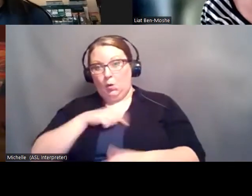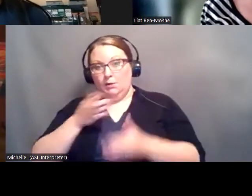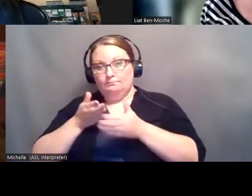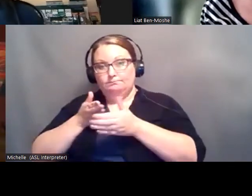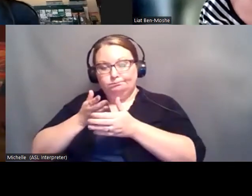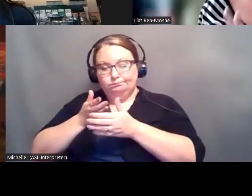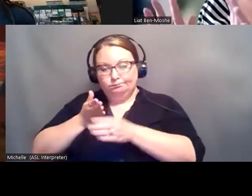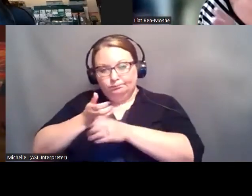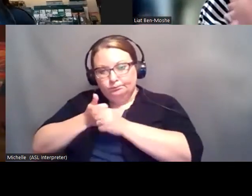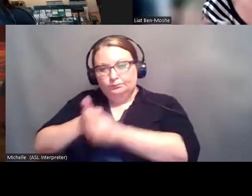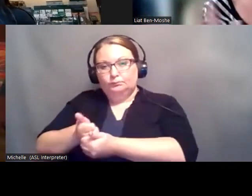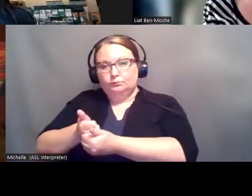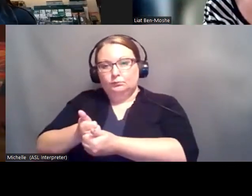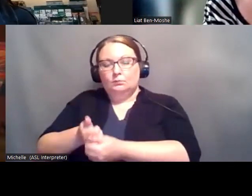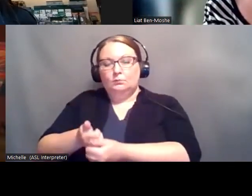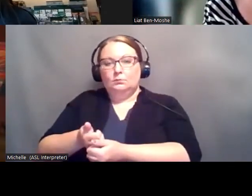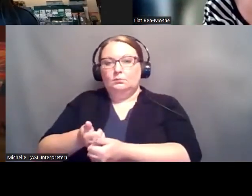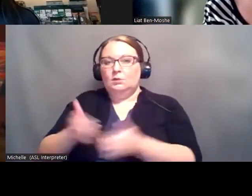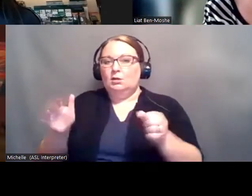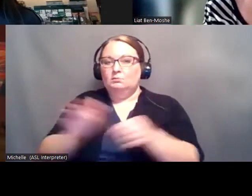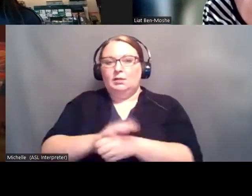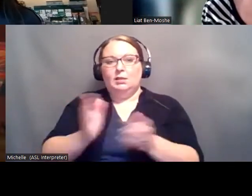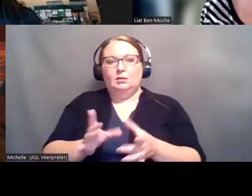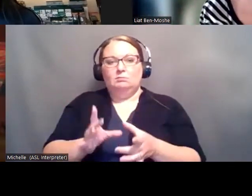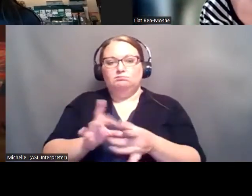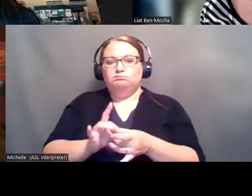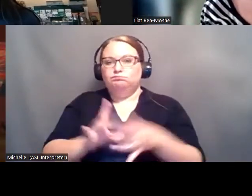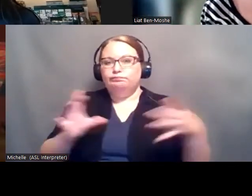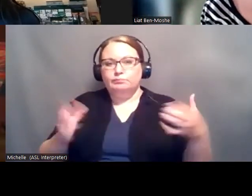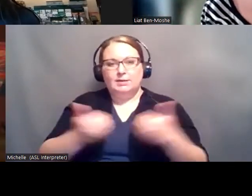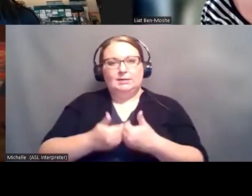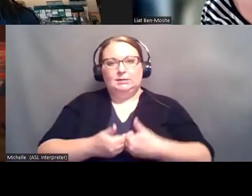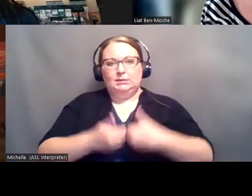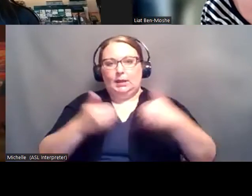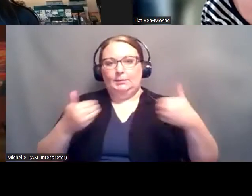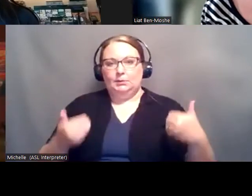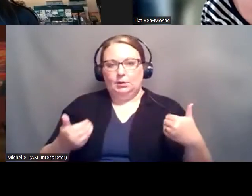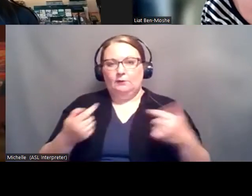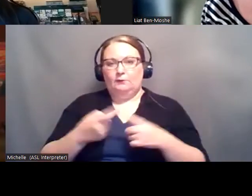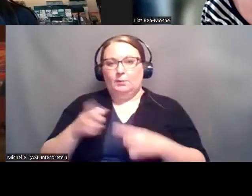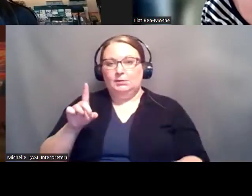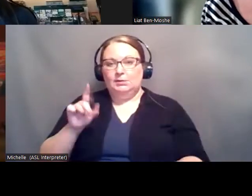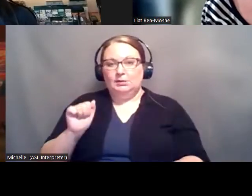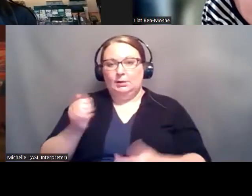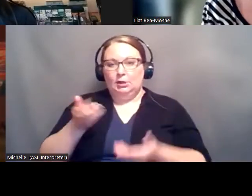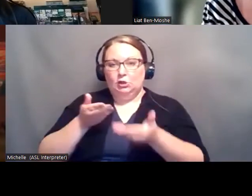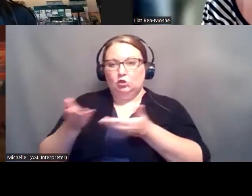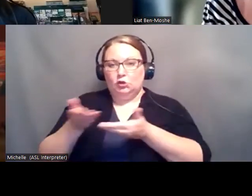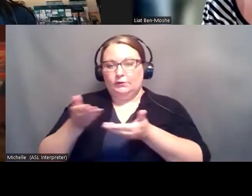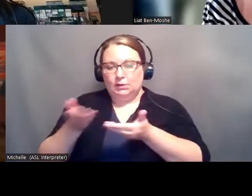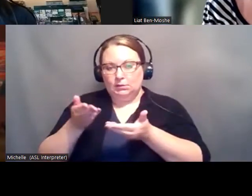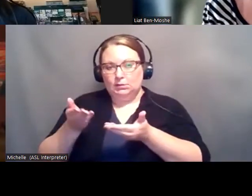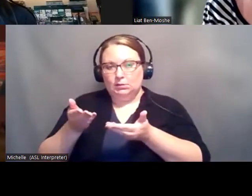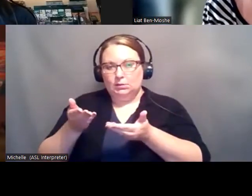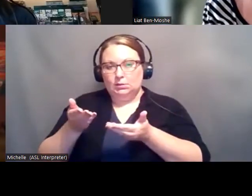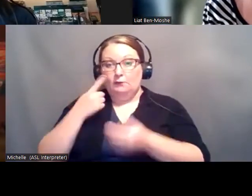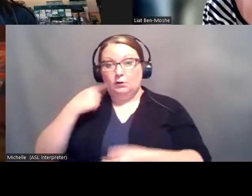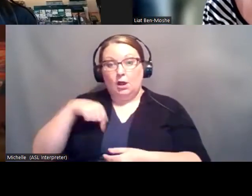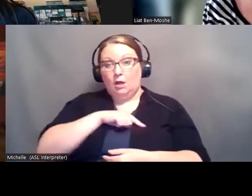is the model that's completely separate from the Disability Services. And for us, that was just a necessity